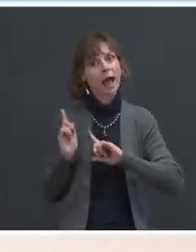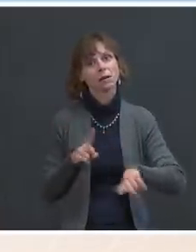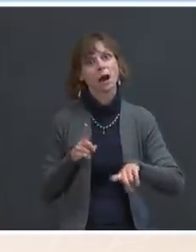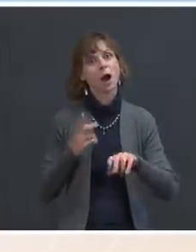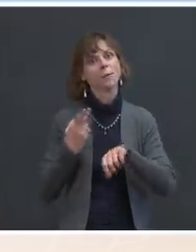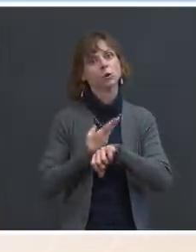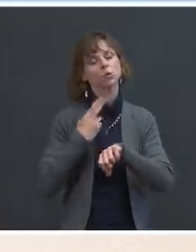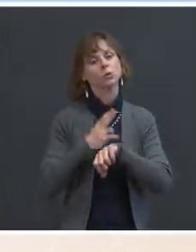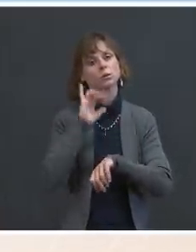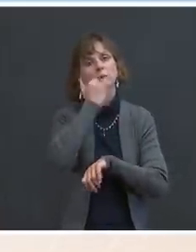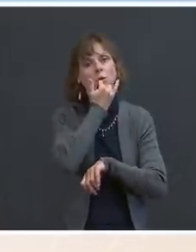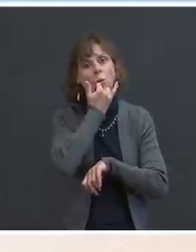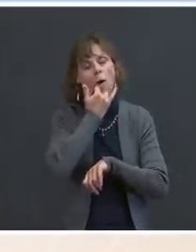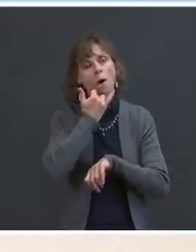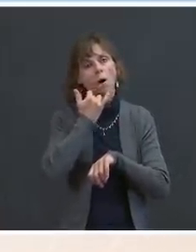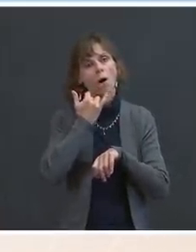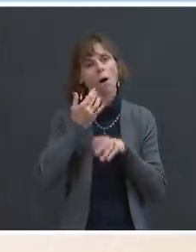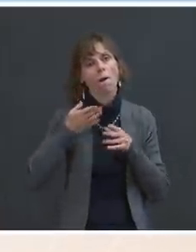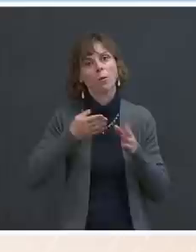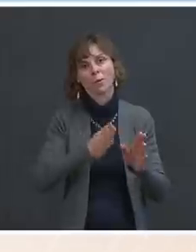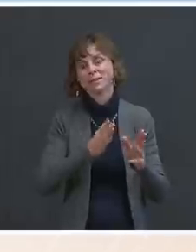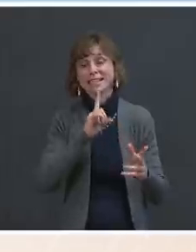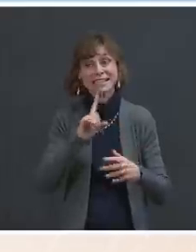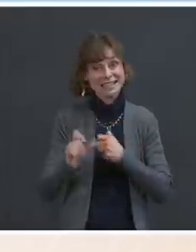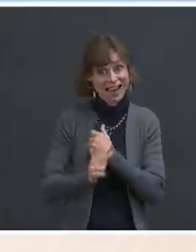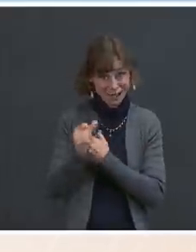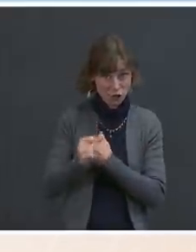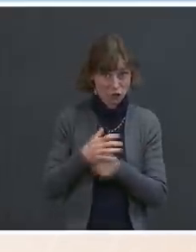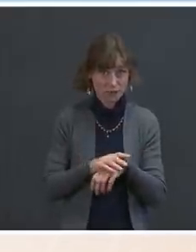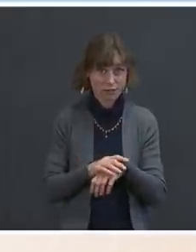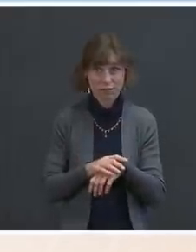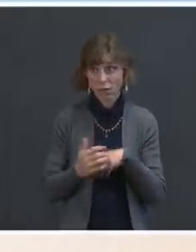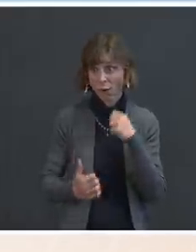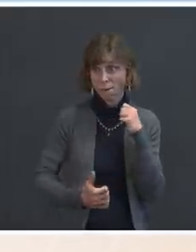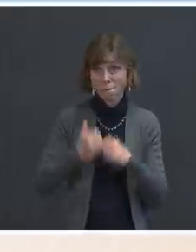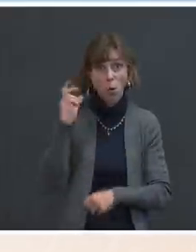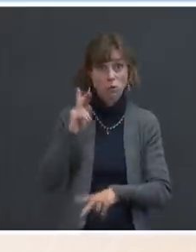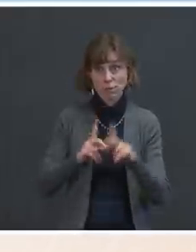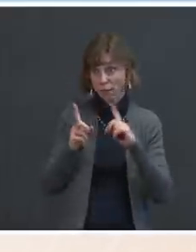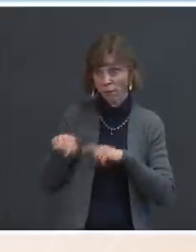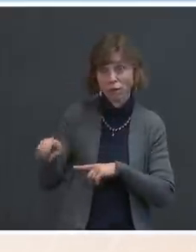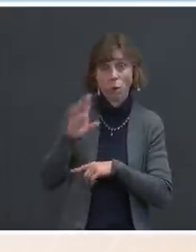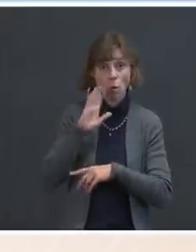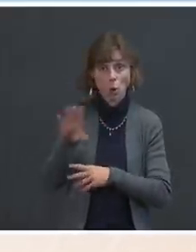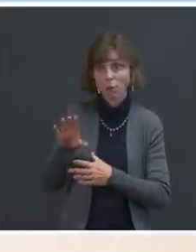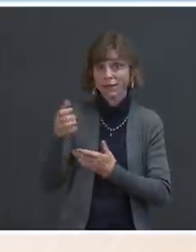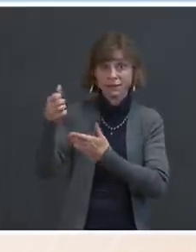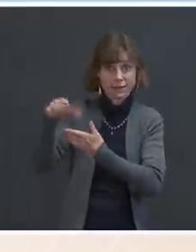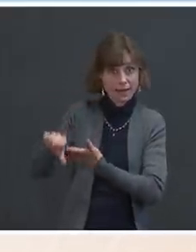It's dangerous and, you know, the majority of people will be sent out of the United States.